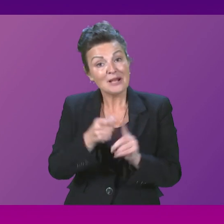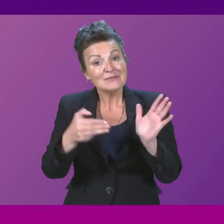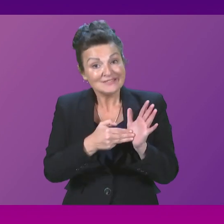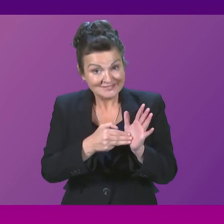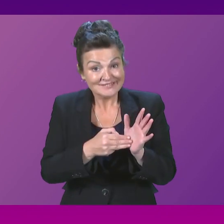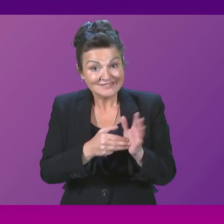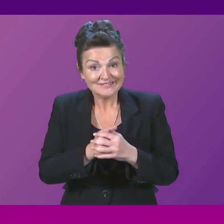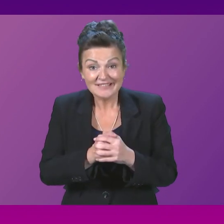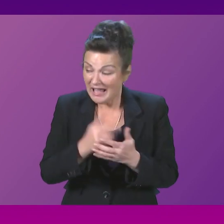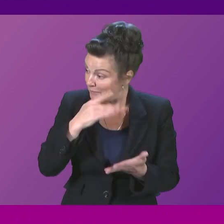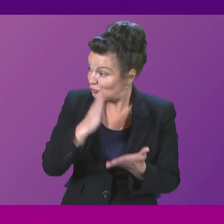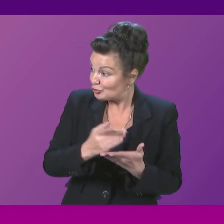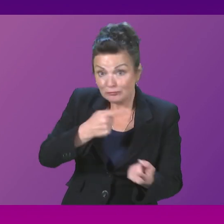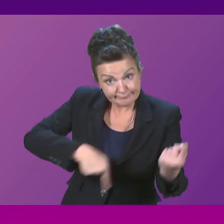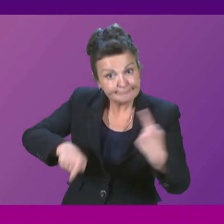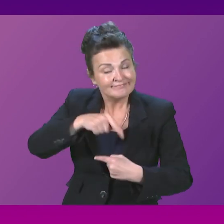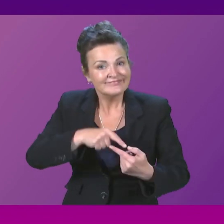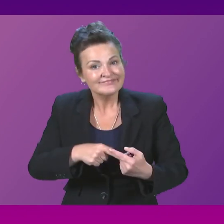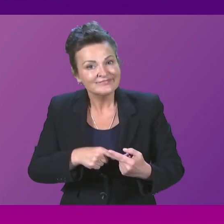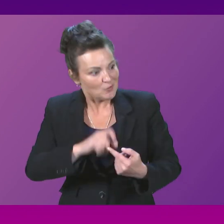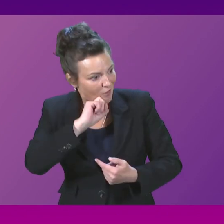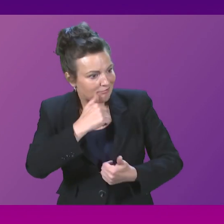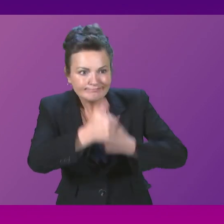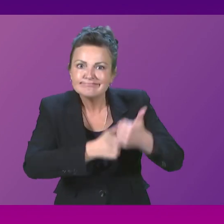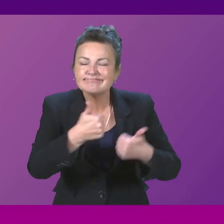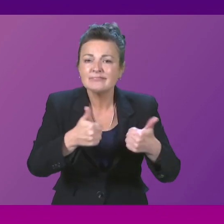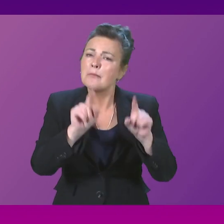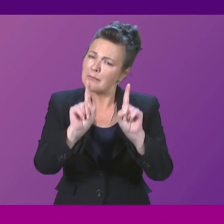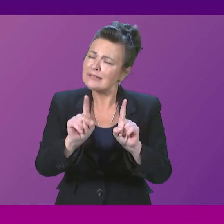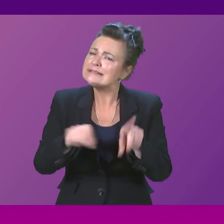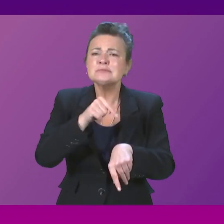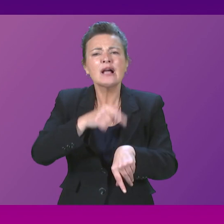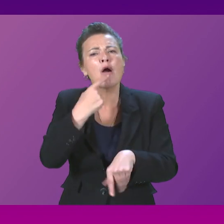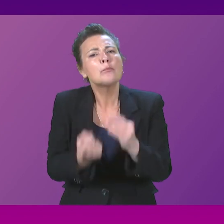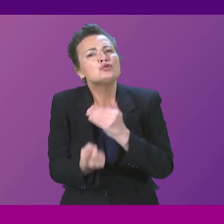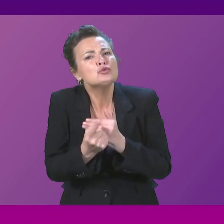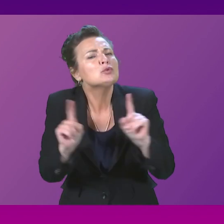I am sure that we all do that, and I take the opportunity to do so again here today.